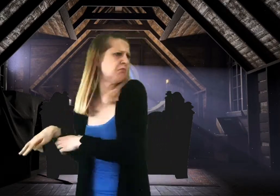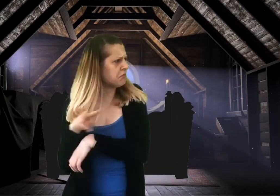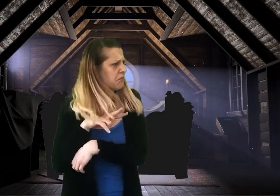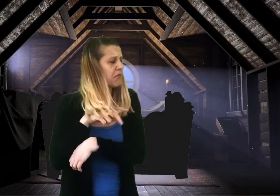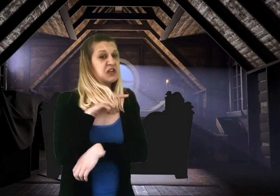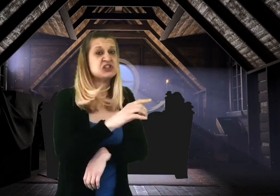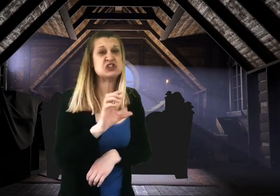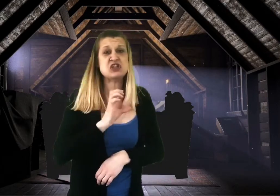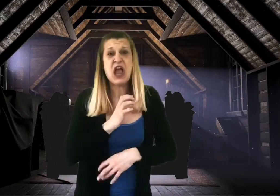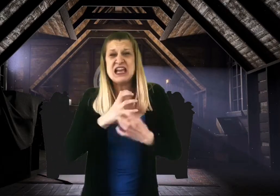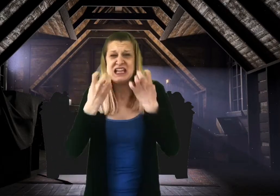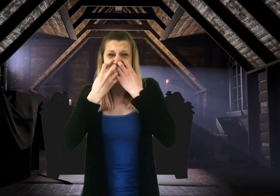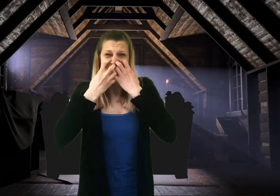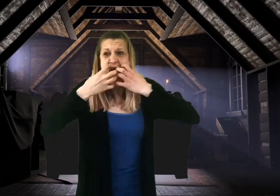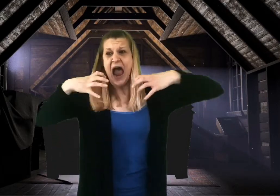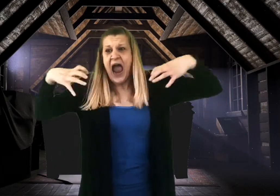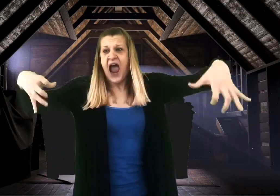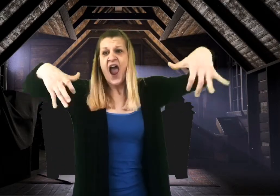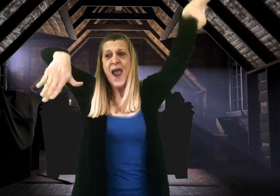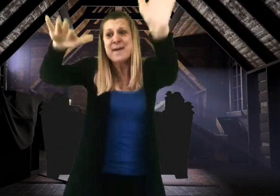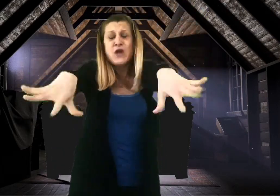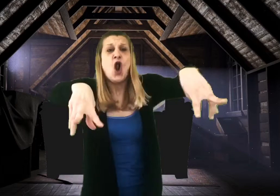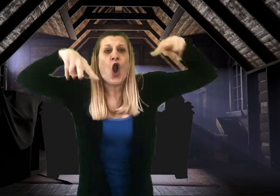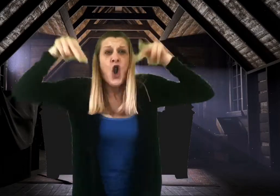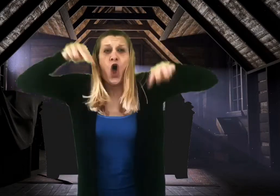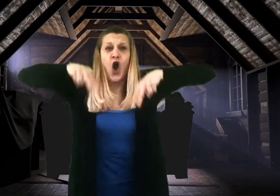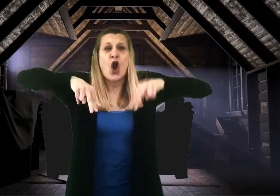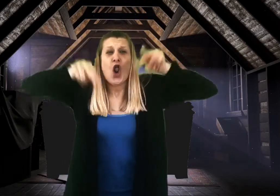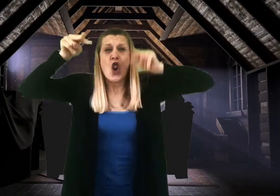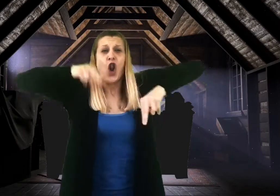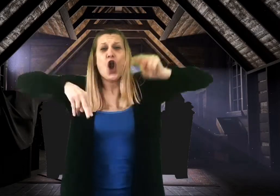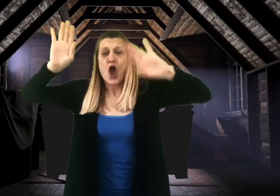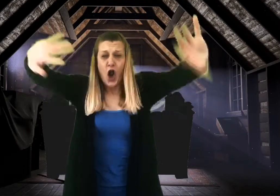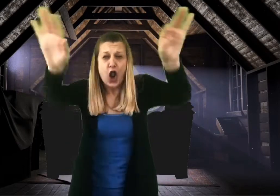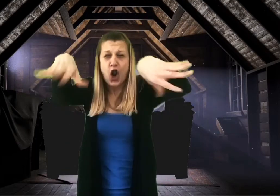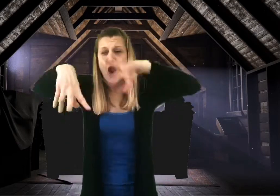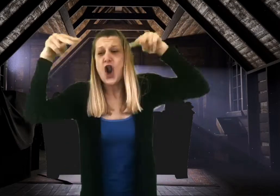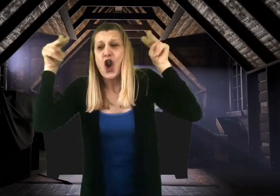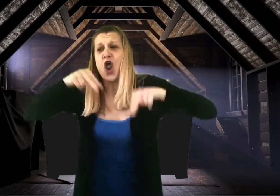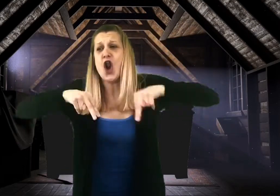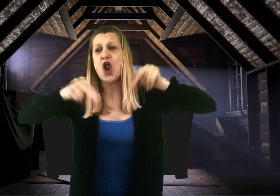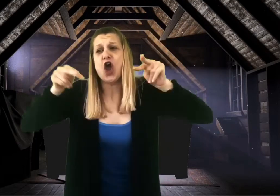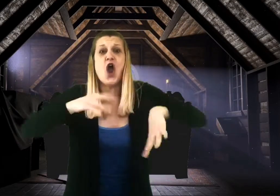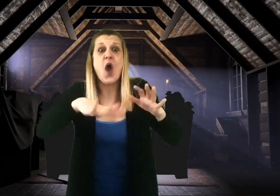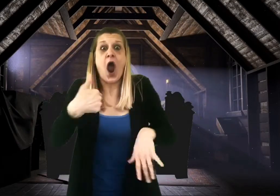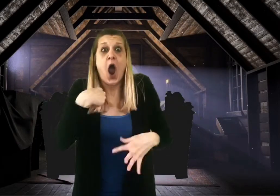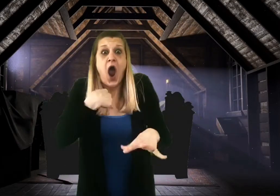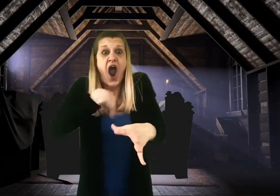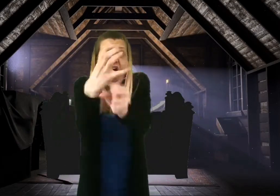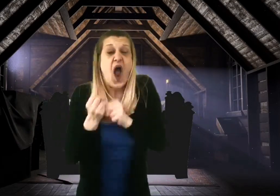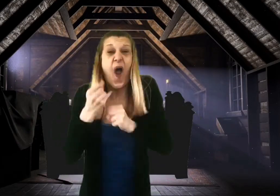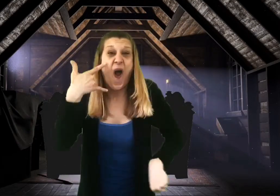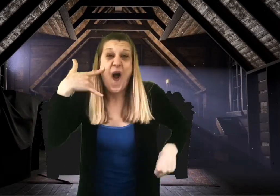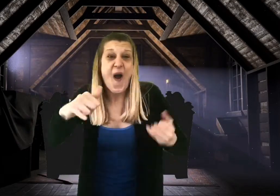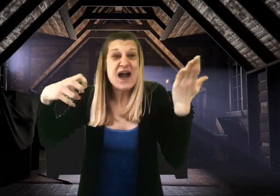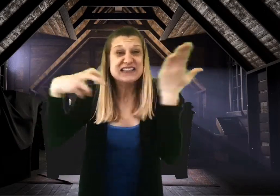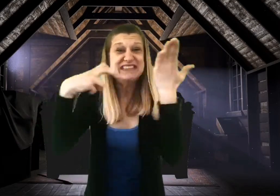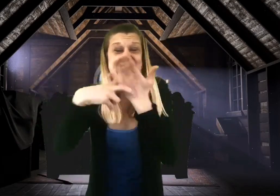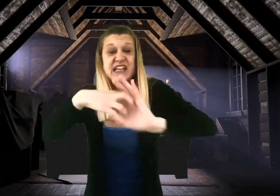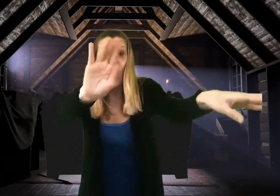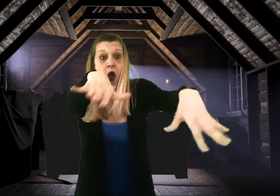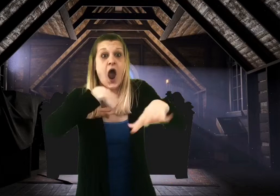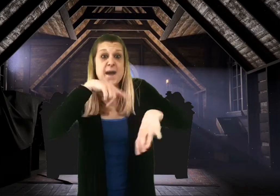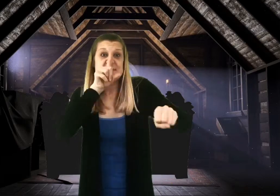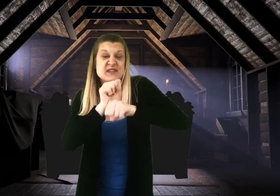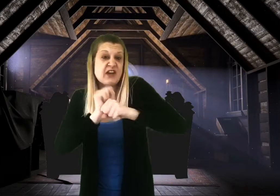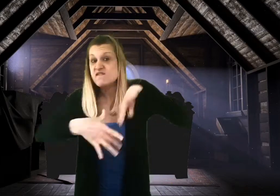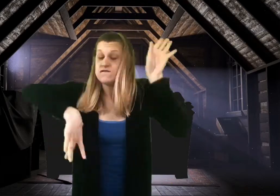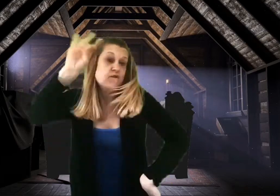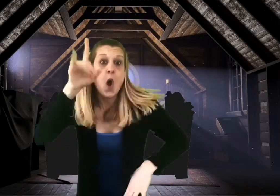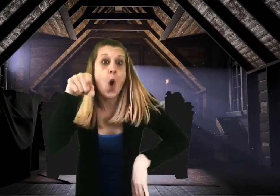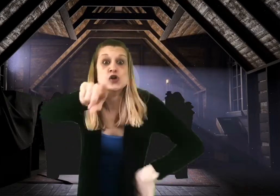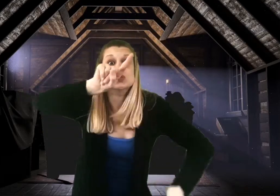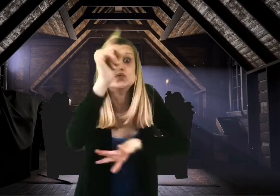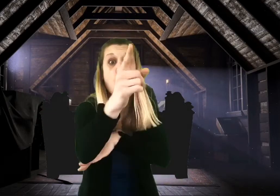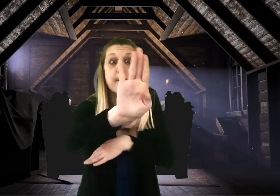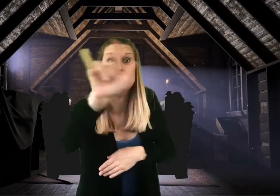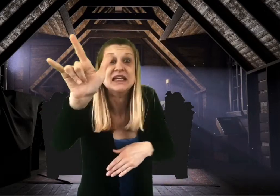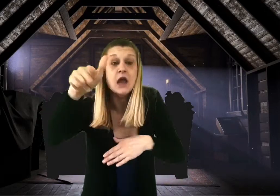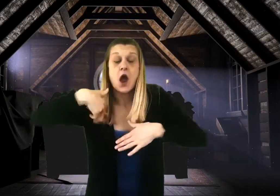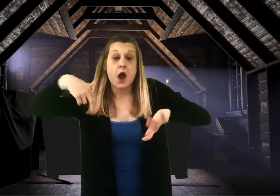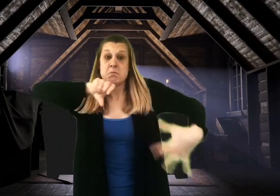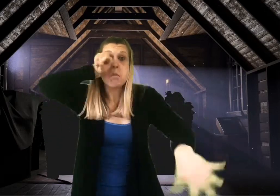"Look!" yelled Charlie, rushing in on them. "Look! I’ve got it! The last Golden Ticket! Look! I found the dollar bill